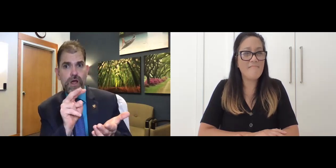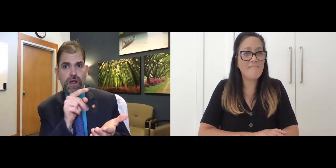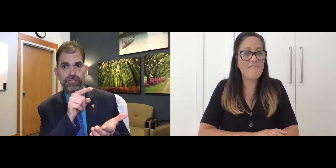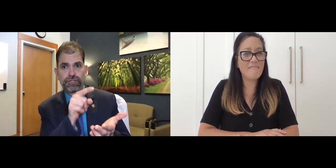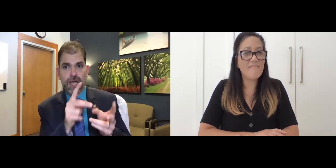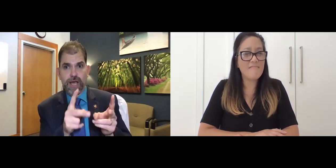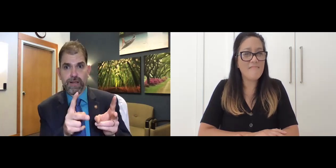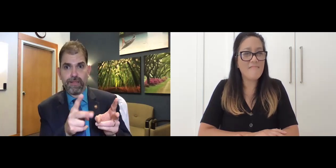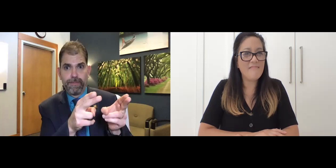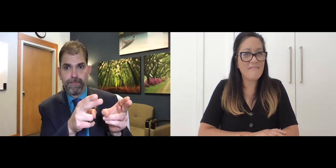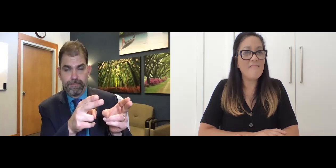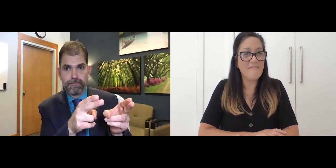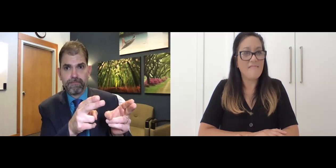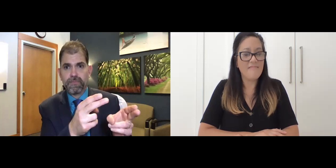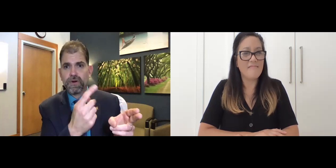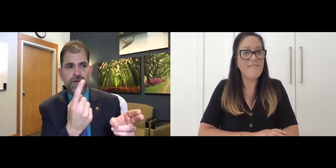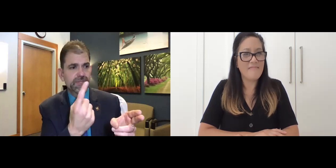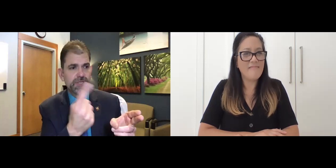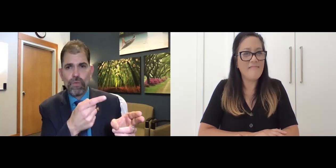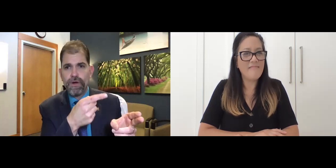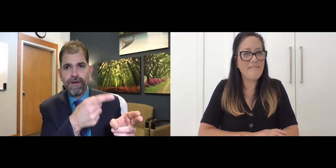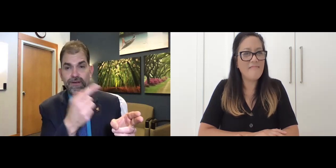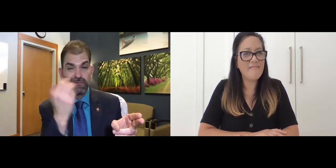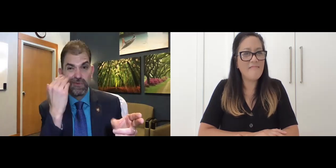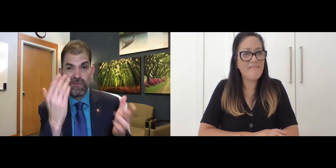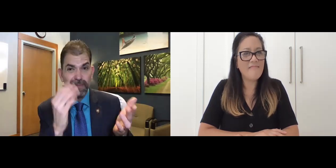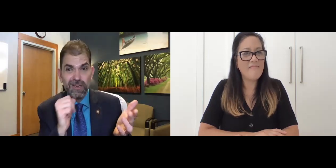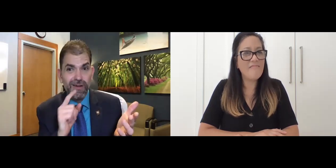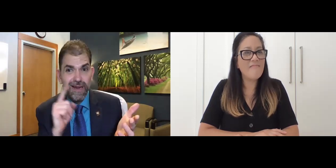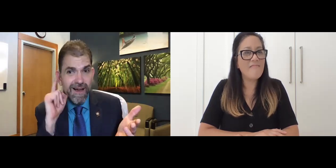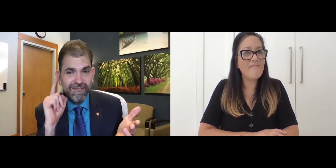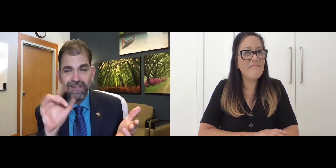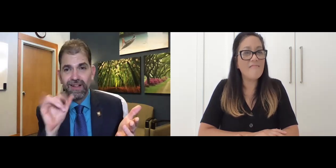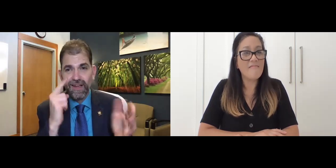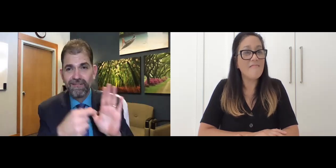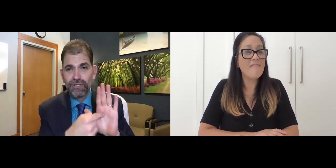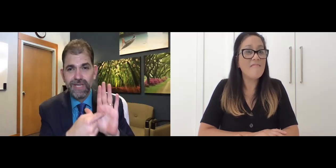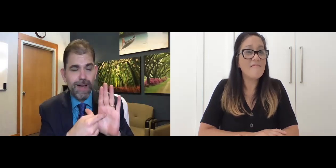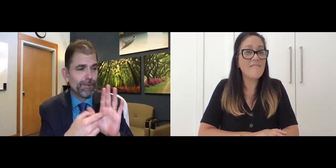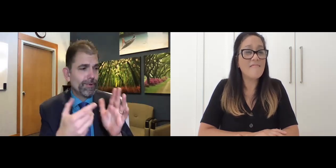Sometimes we'll actually look at a situation